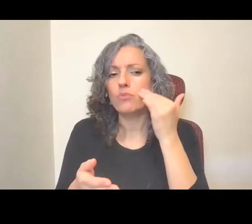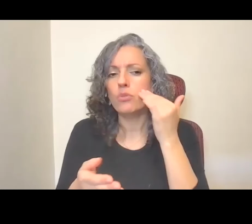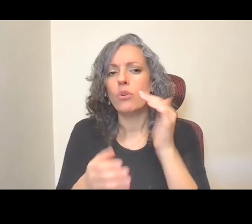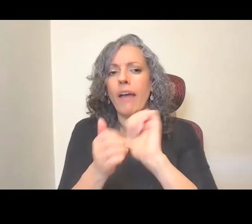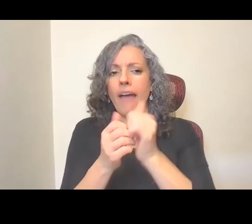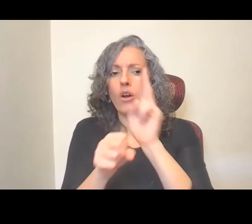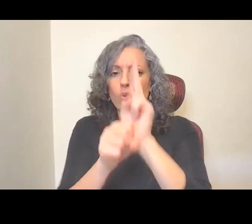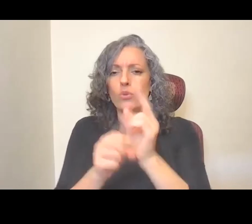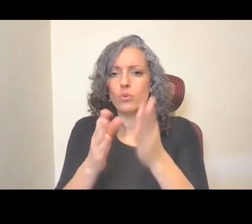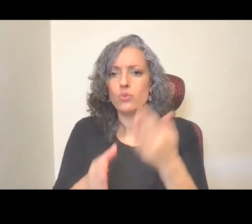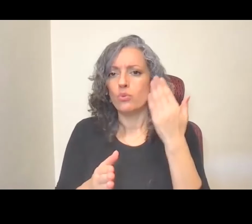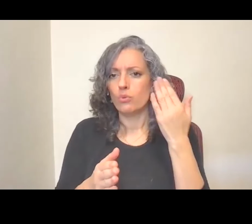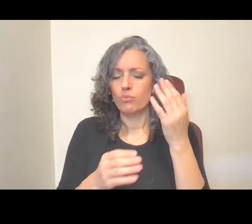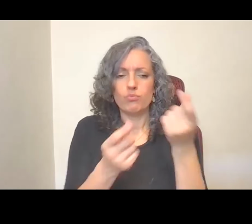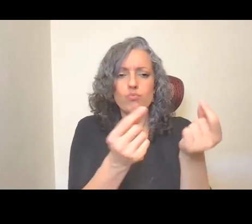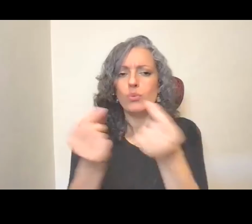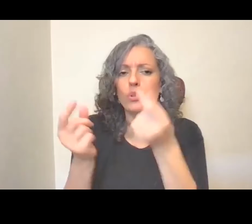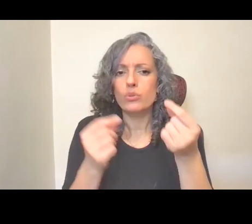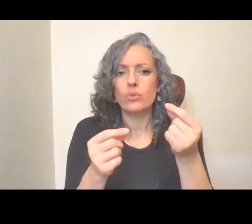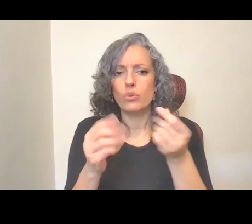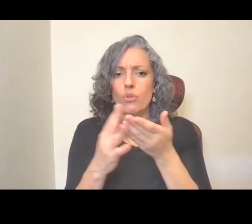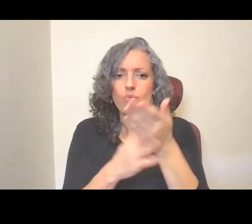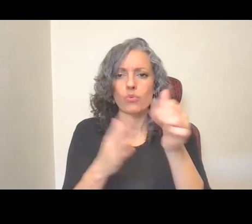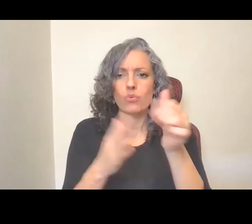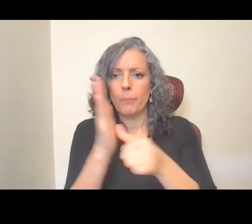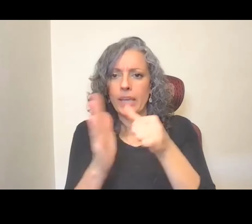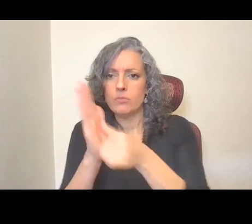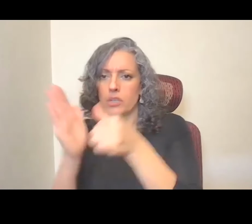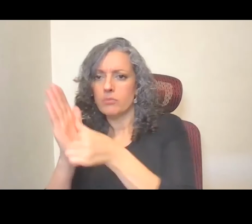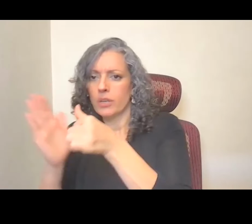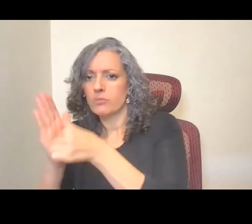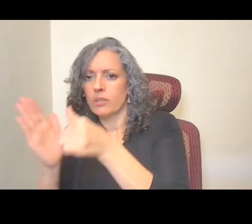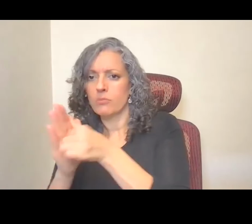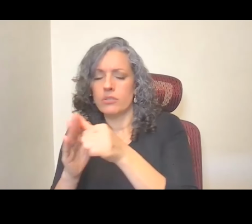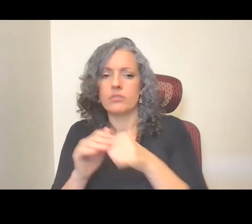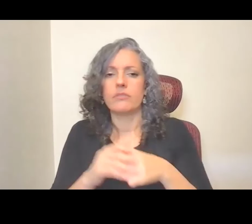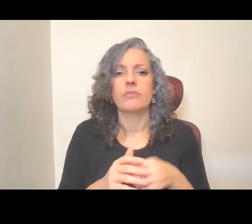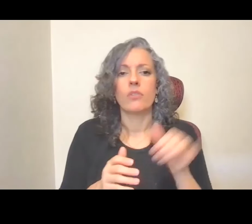across the whole interface from page to page. And such thing also help usually plan some